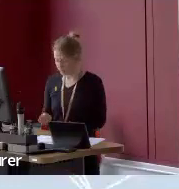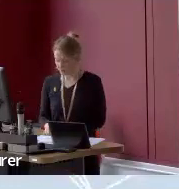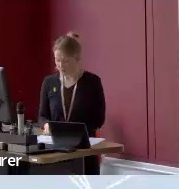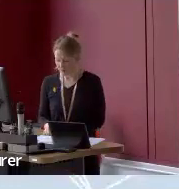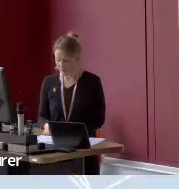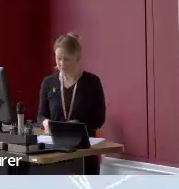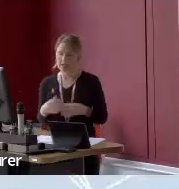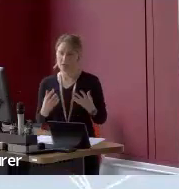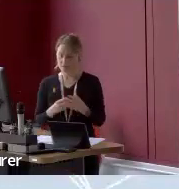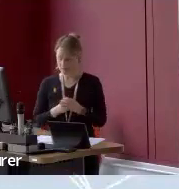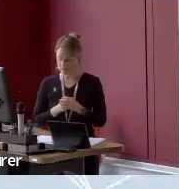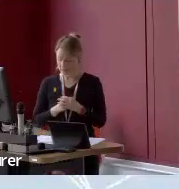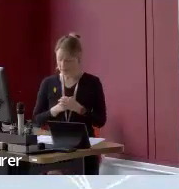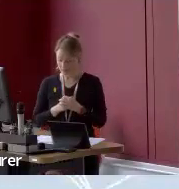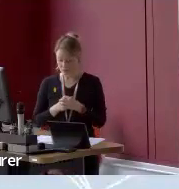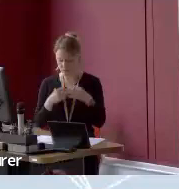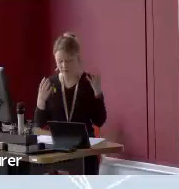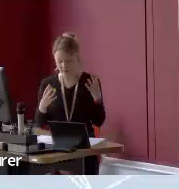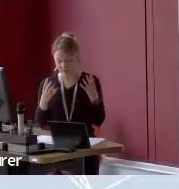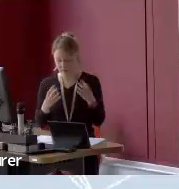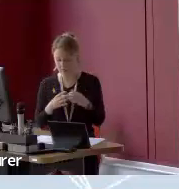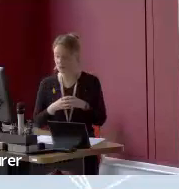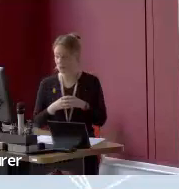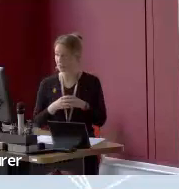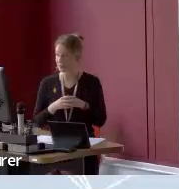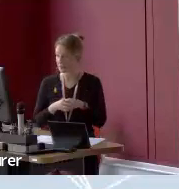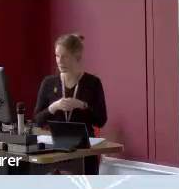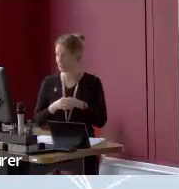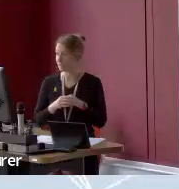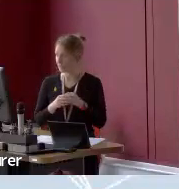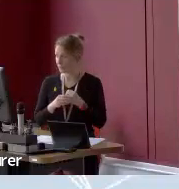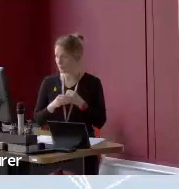Professor Deborah Carins came up with the idea which we then developed into “This is Me” valuing